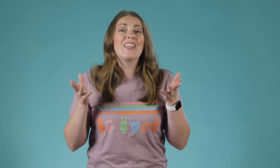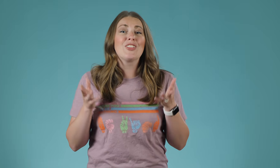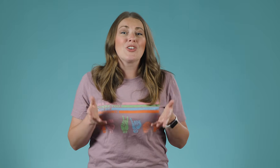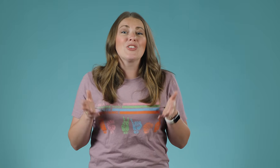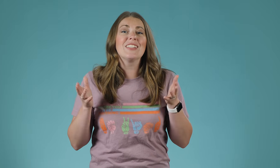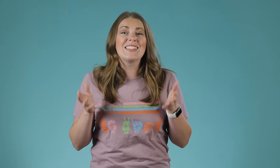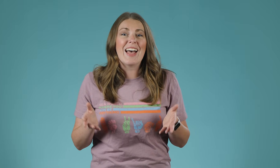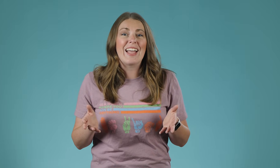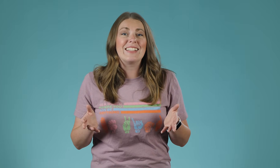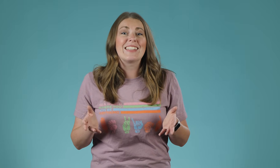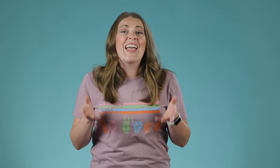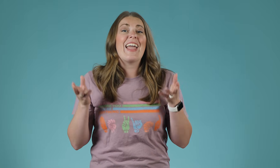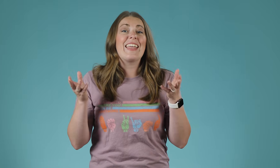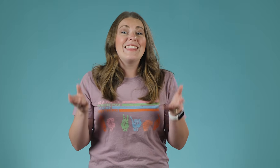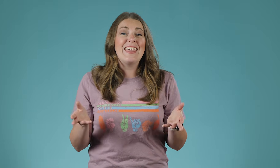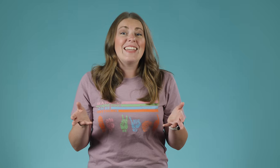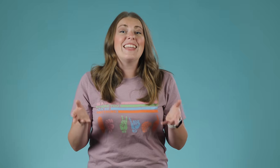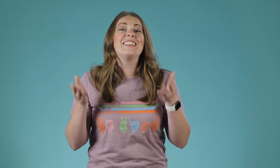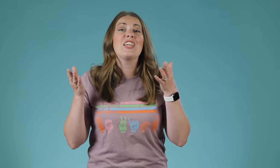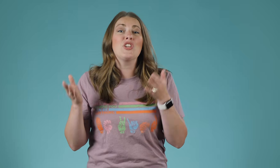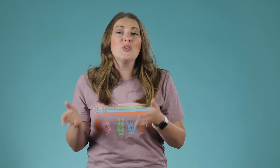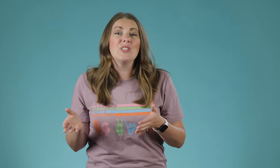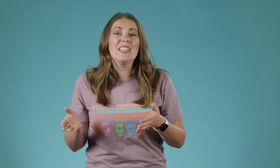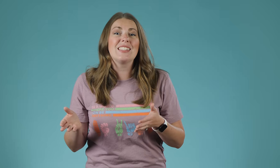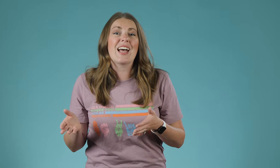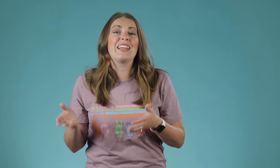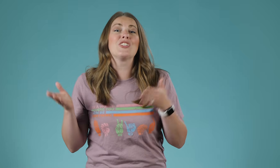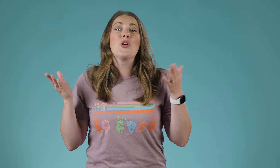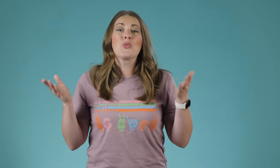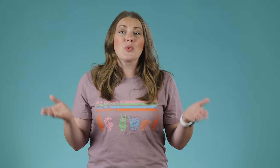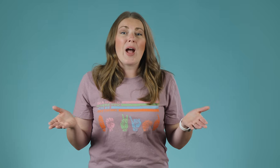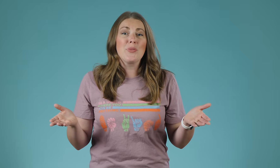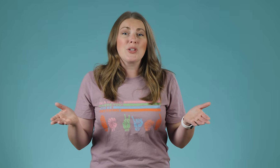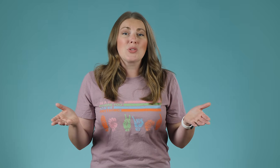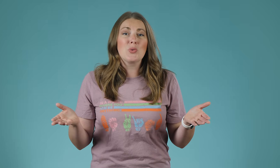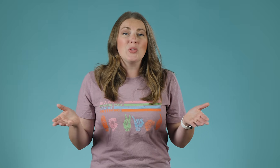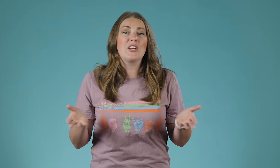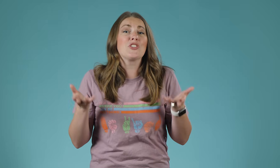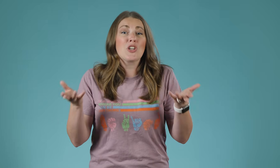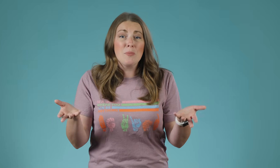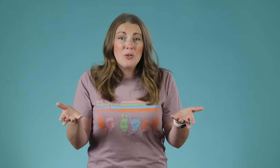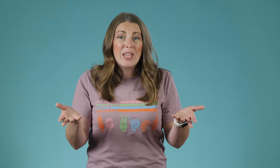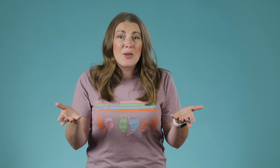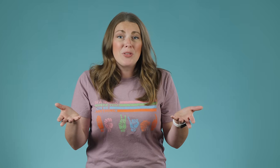and learn the signs and then they use these signs throughout their school year to communicate with